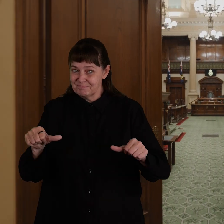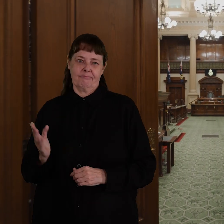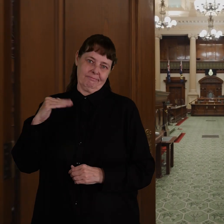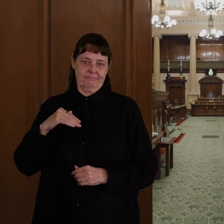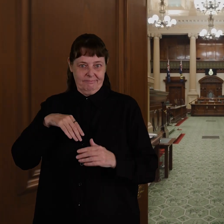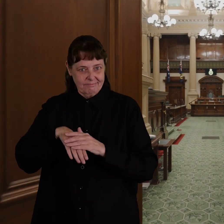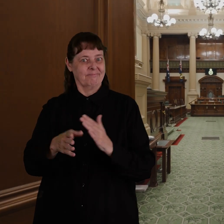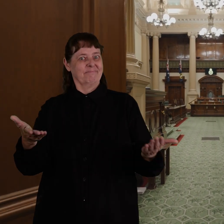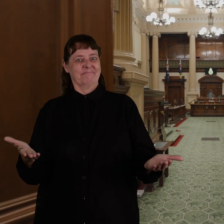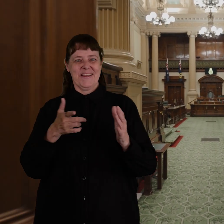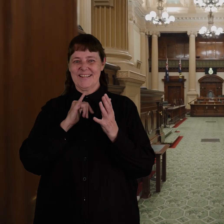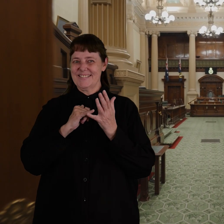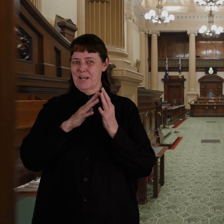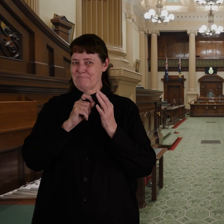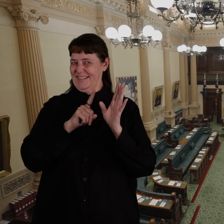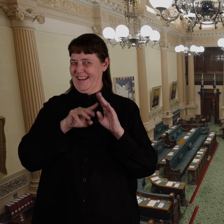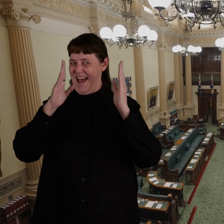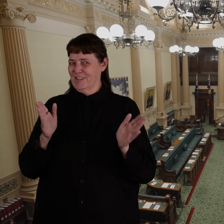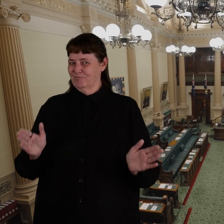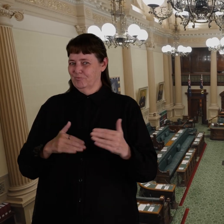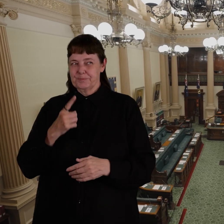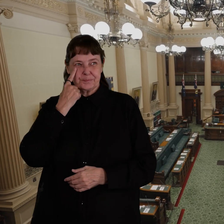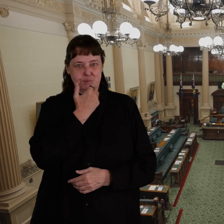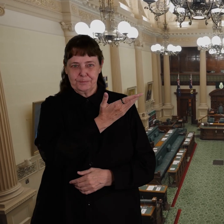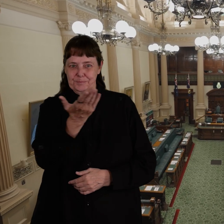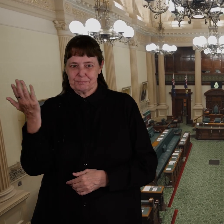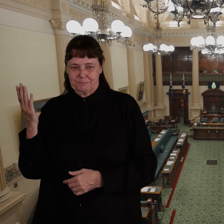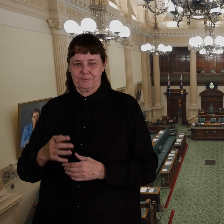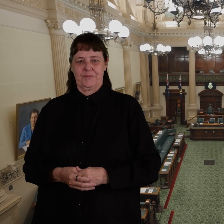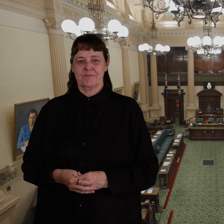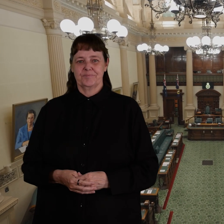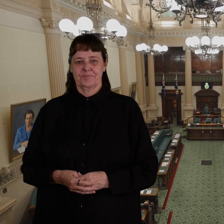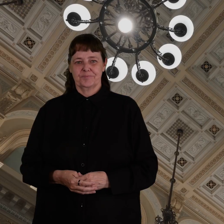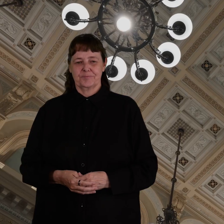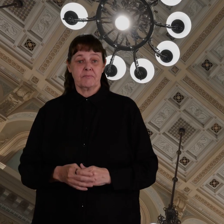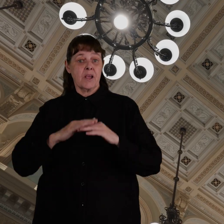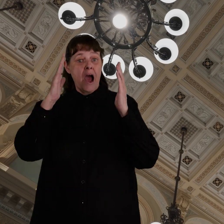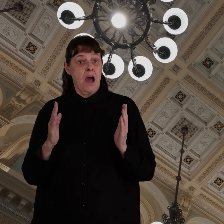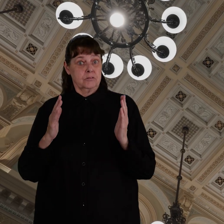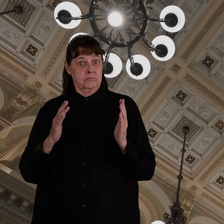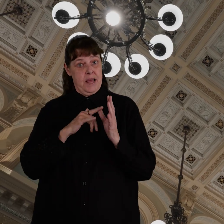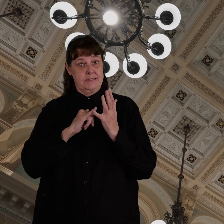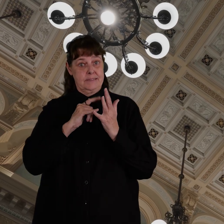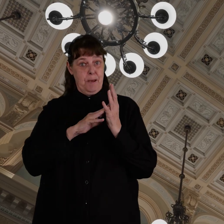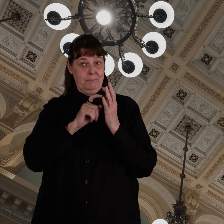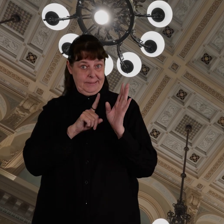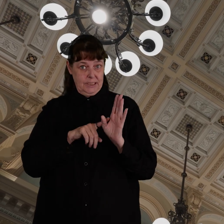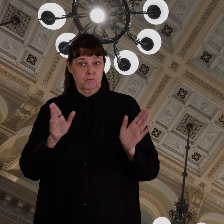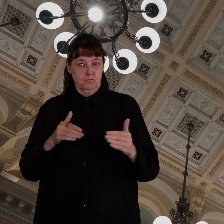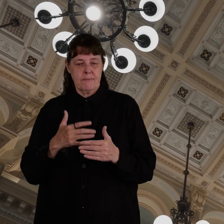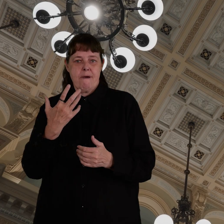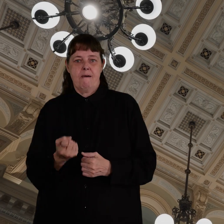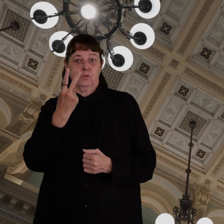of Assembly chamber and we'll have a look. The House of Assembly chamber is one of the